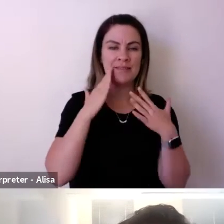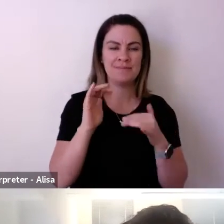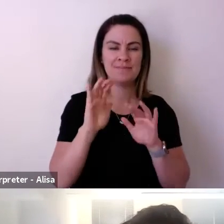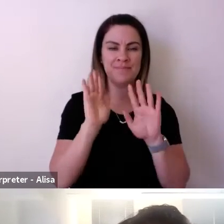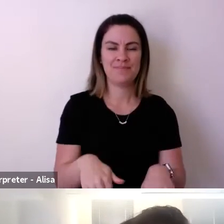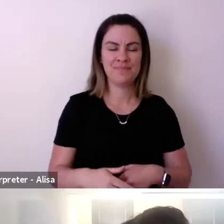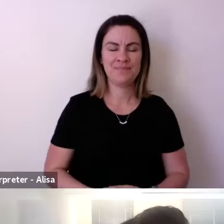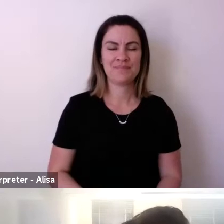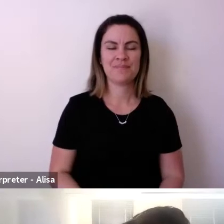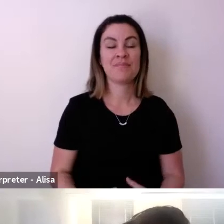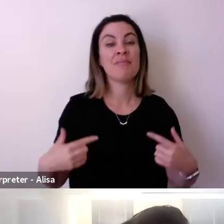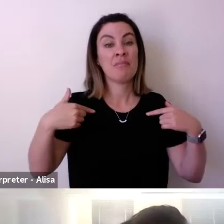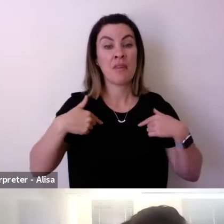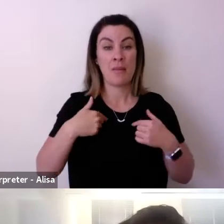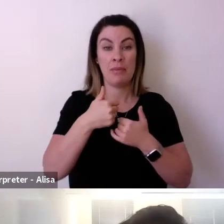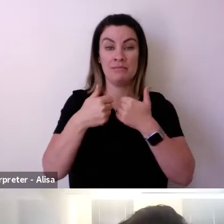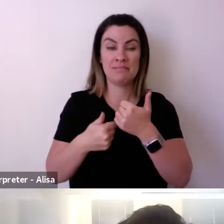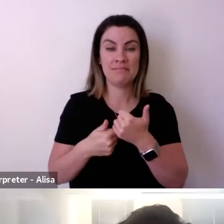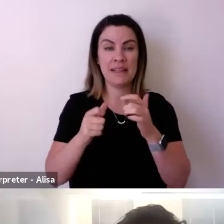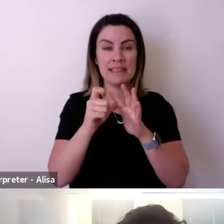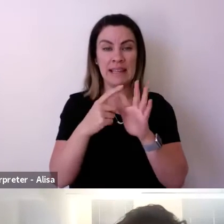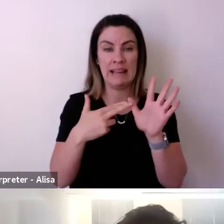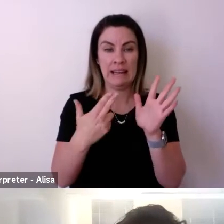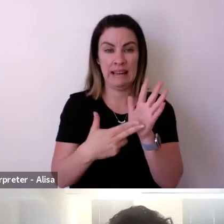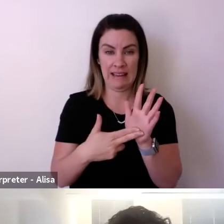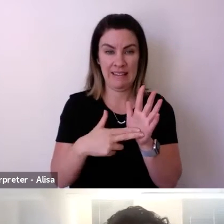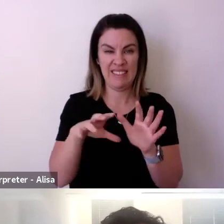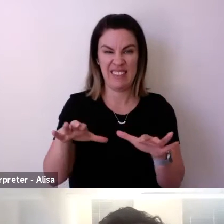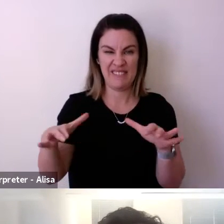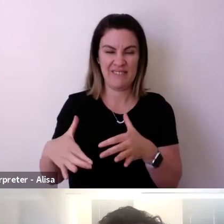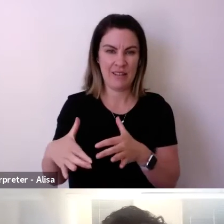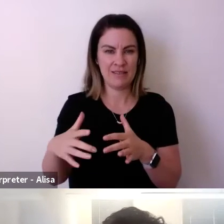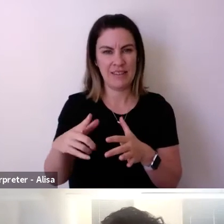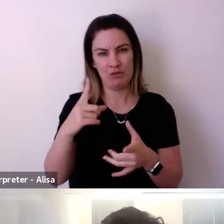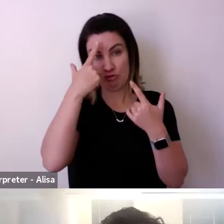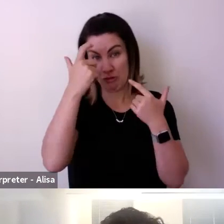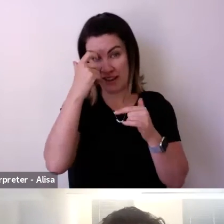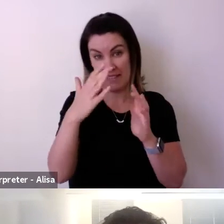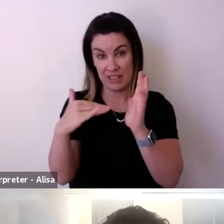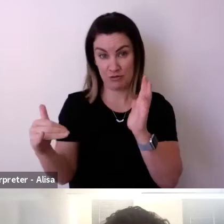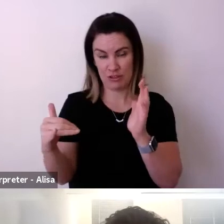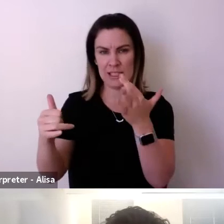So I am the deputy Dane in the faculty of creative industries education social justice and I'm going to provide a little bit of a background